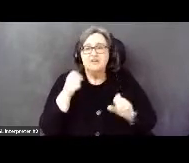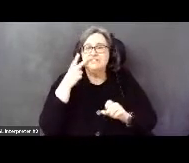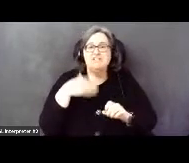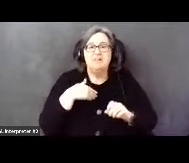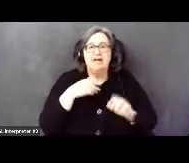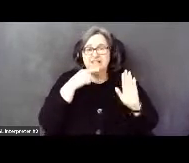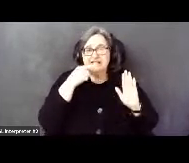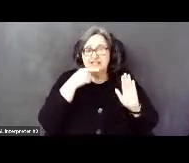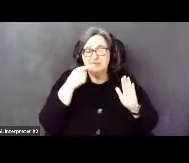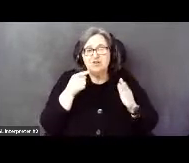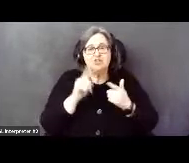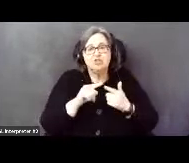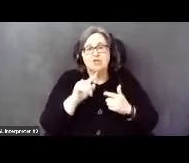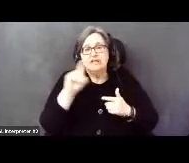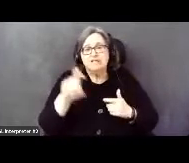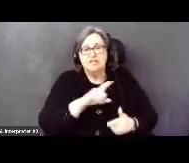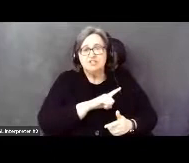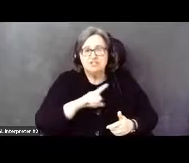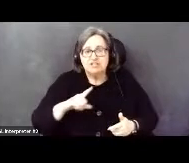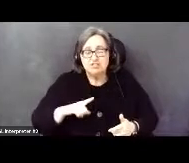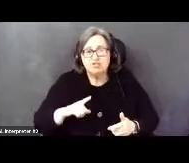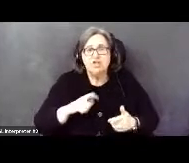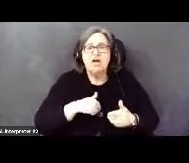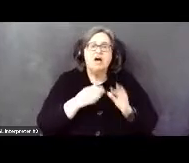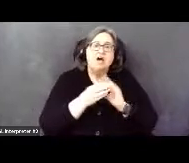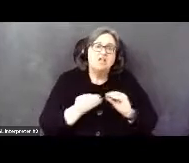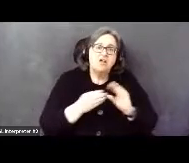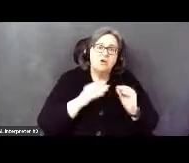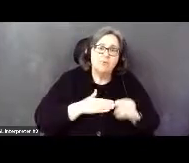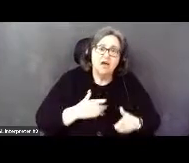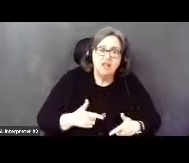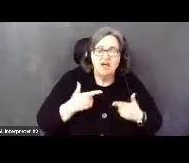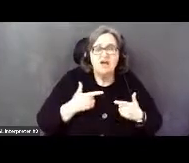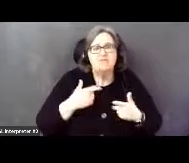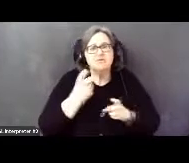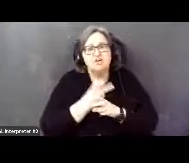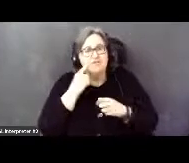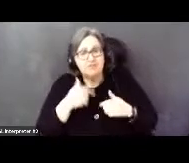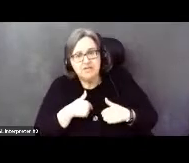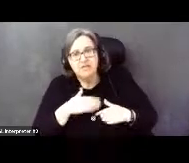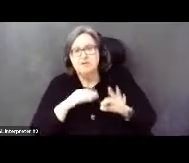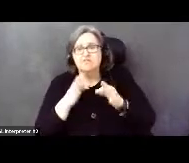my life and how hard this was for me and my family. To put that out there was difficult.